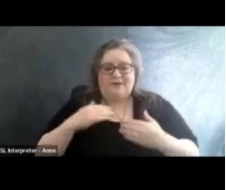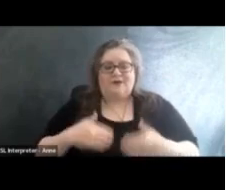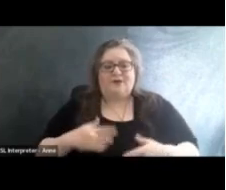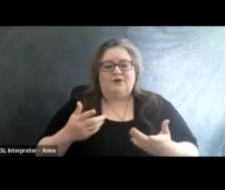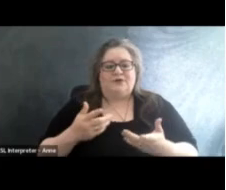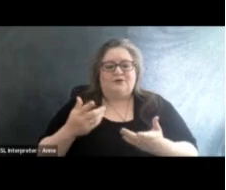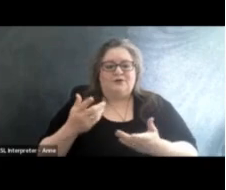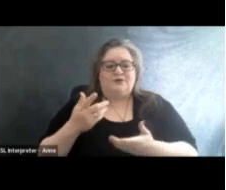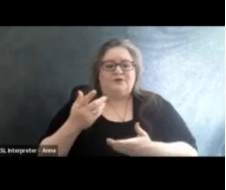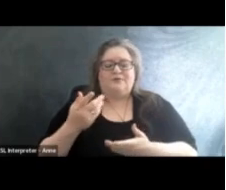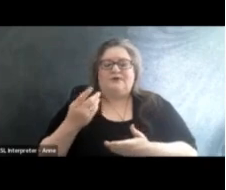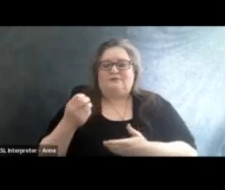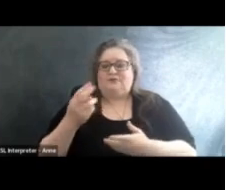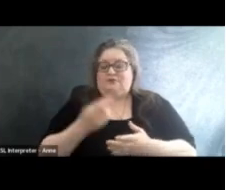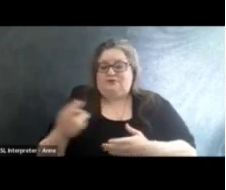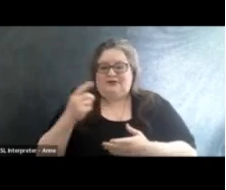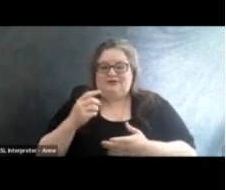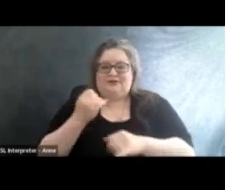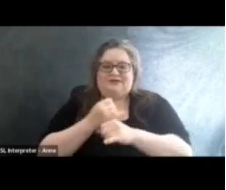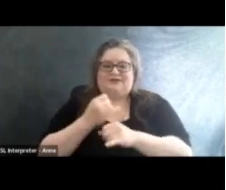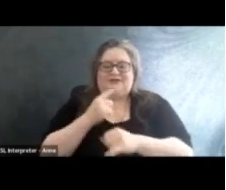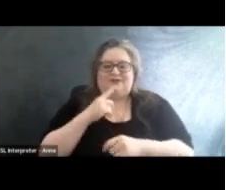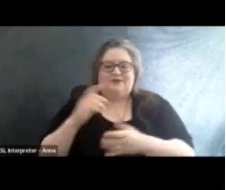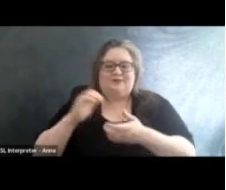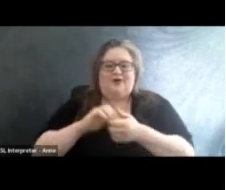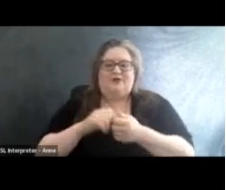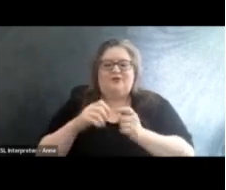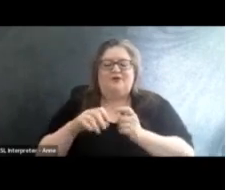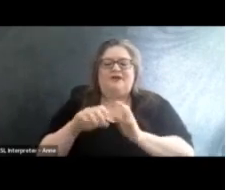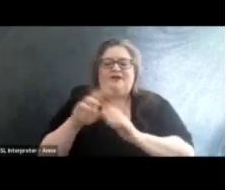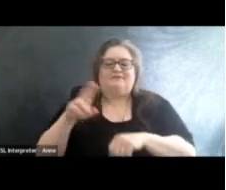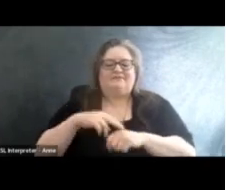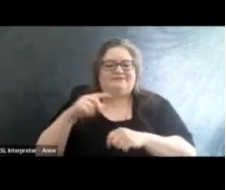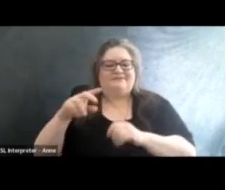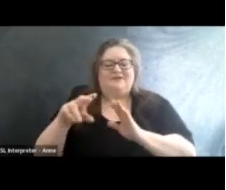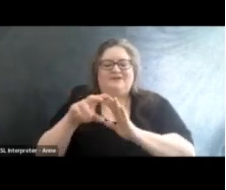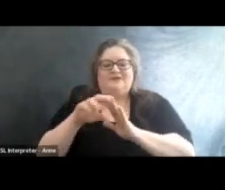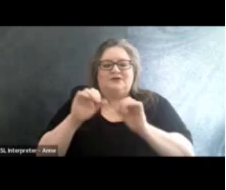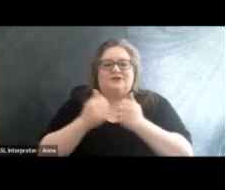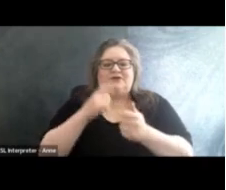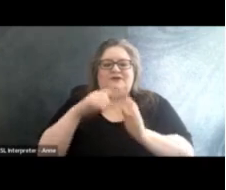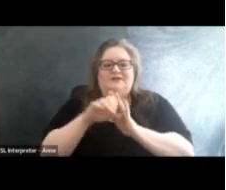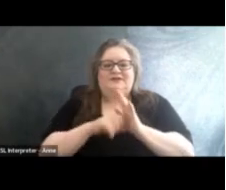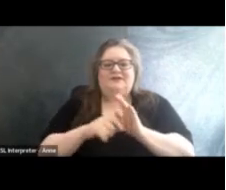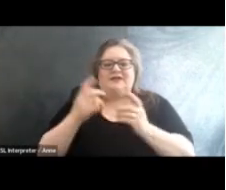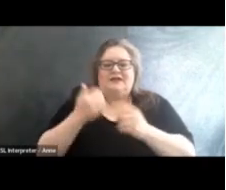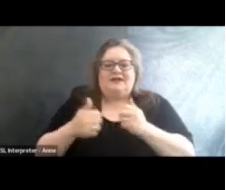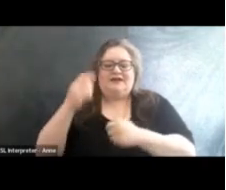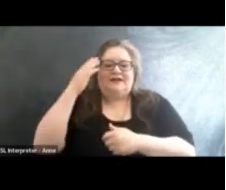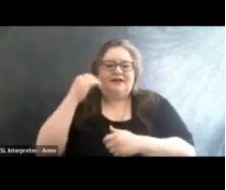HSRI, in partnership with the National Association of State Head Injury Administrators, or NASHIA, this webinar is free and